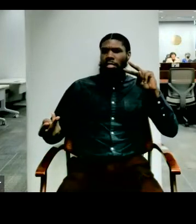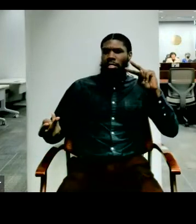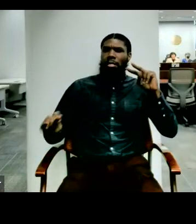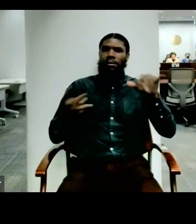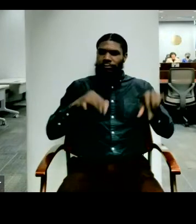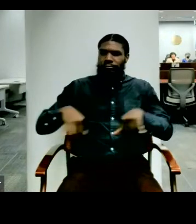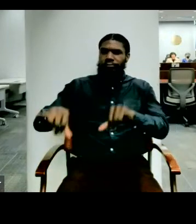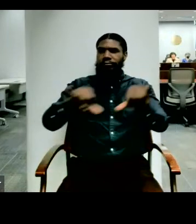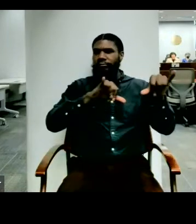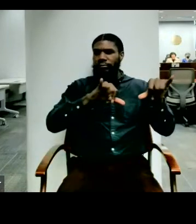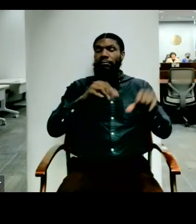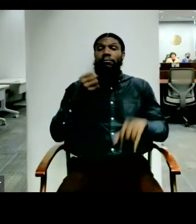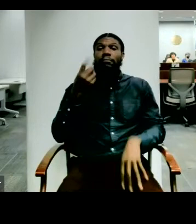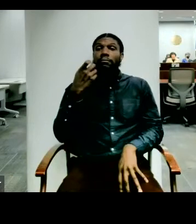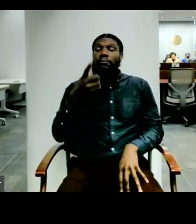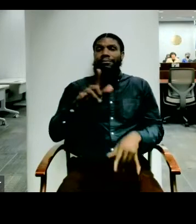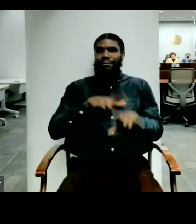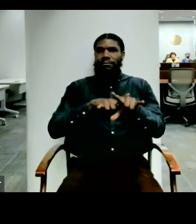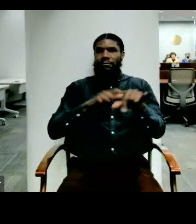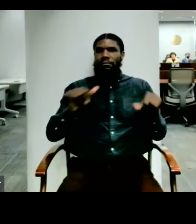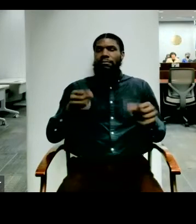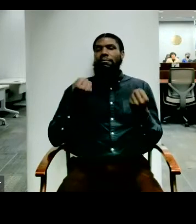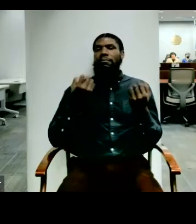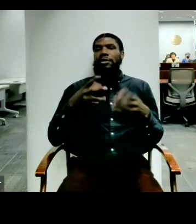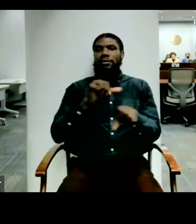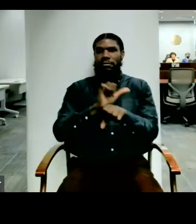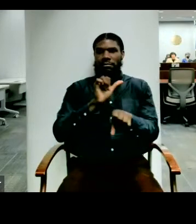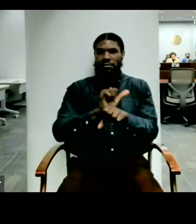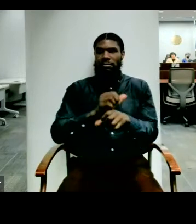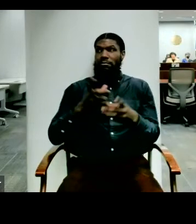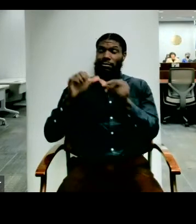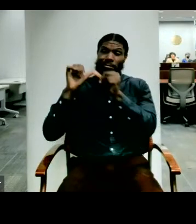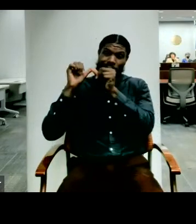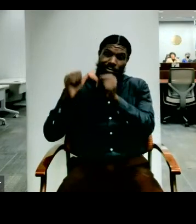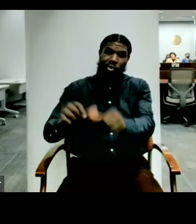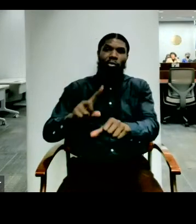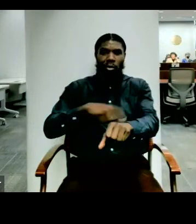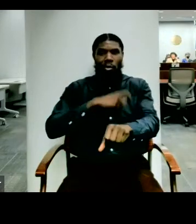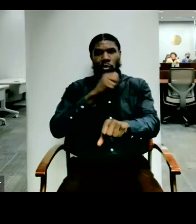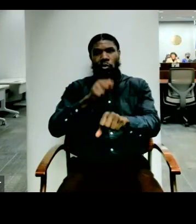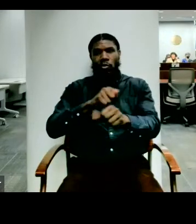many of the jobs being filled are permanent, long-term jobs, they are just being filled